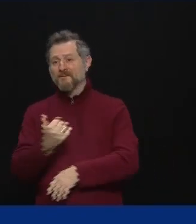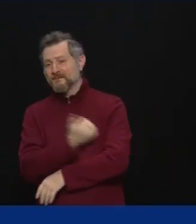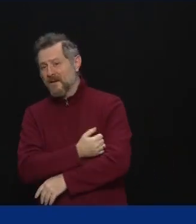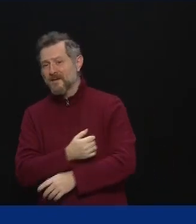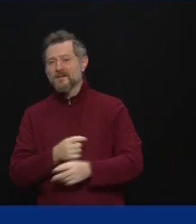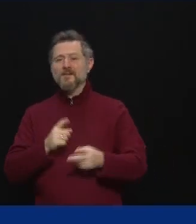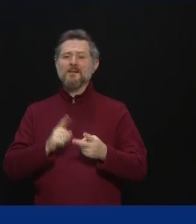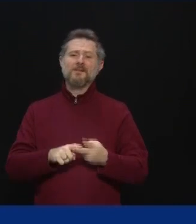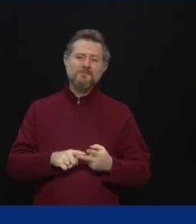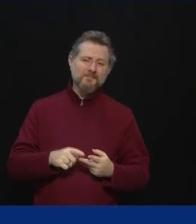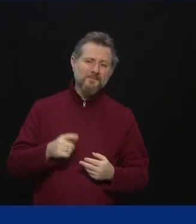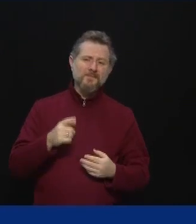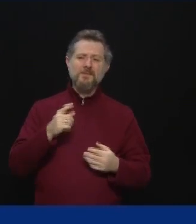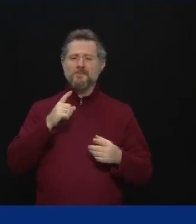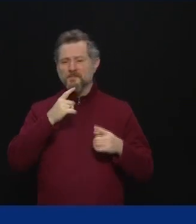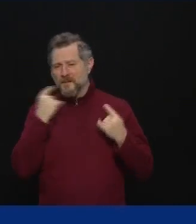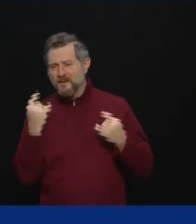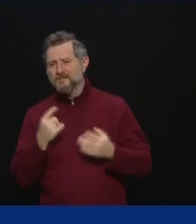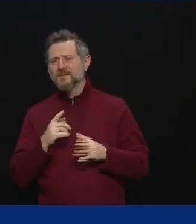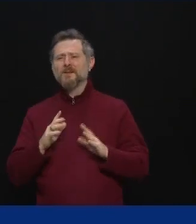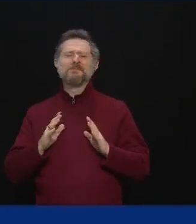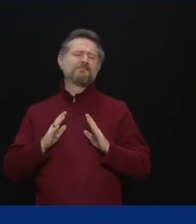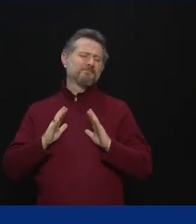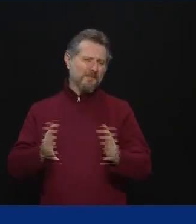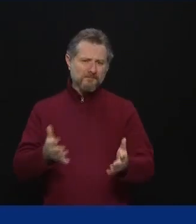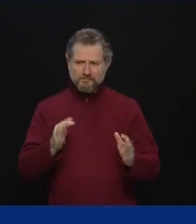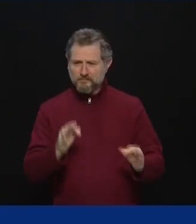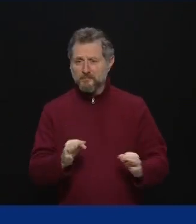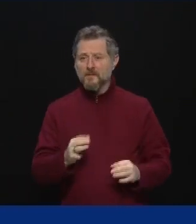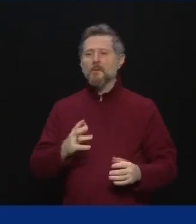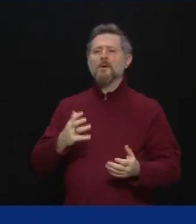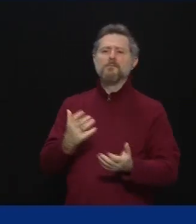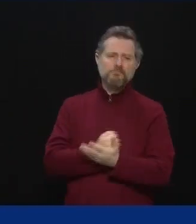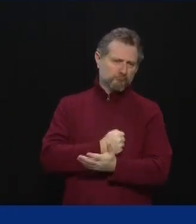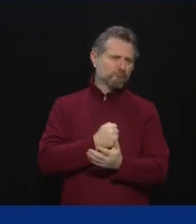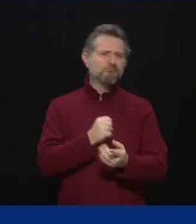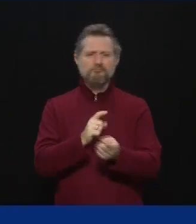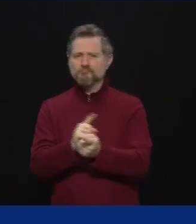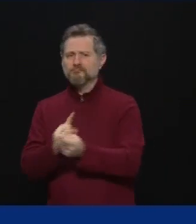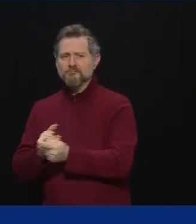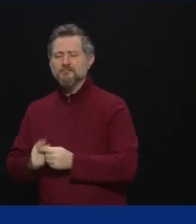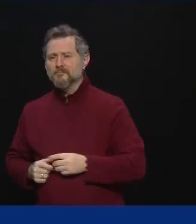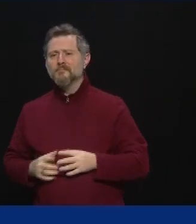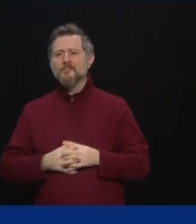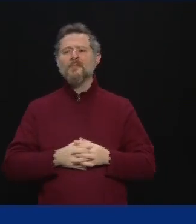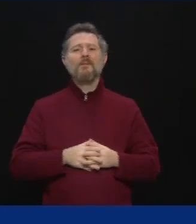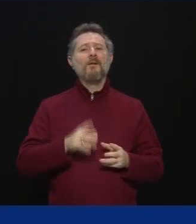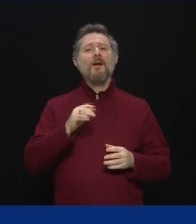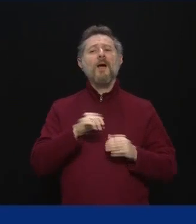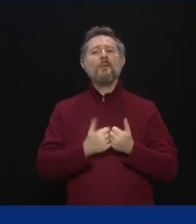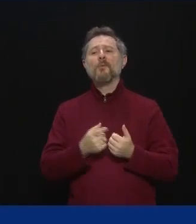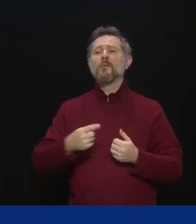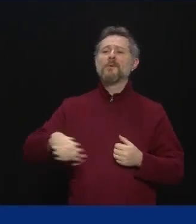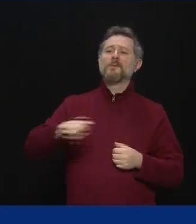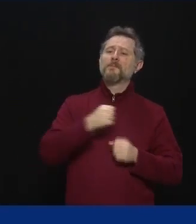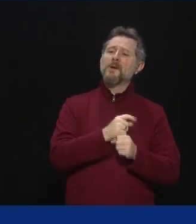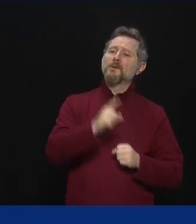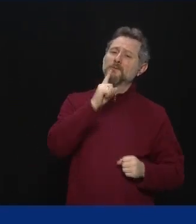HARD IT WAS LAST YEAR AND MAKING THOSE STEPS TO TRAVEL, IF YOU'RE R YOU'RE VACCINATED, BOOSTED,